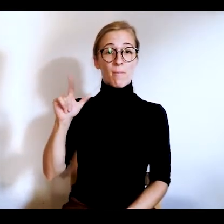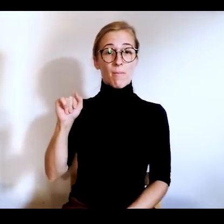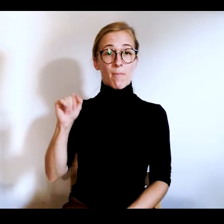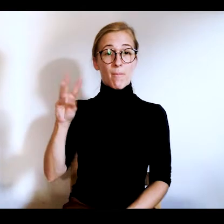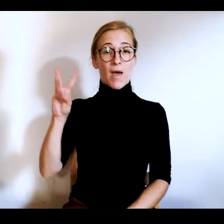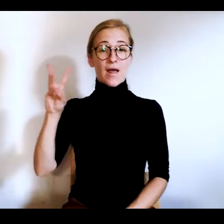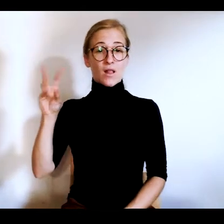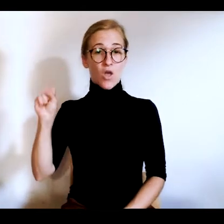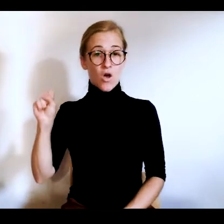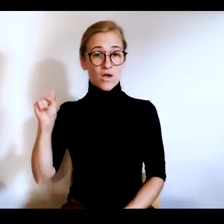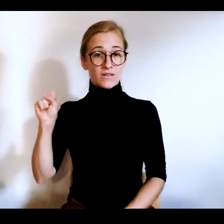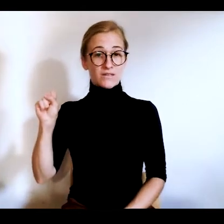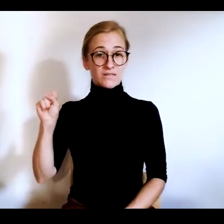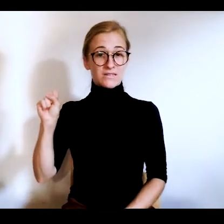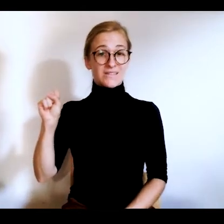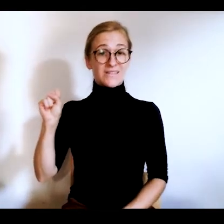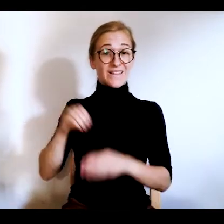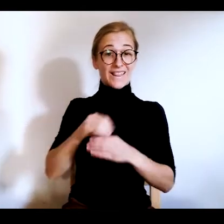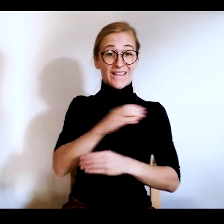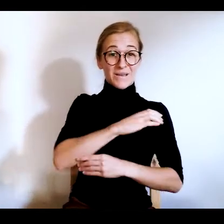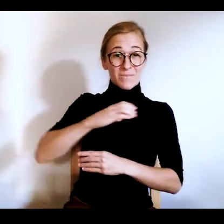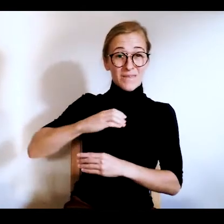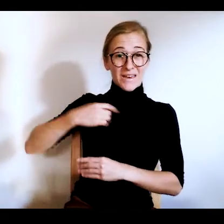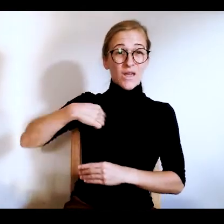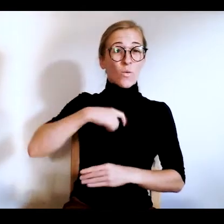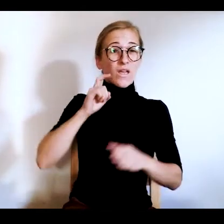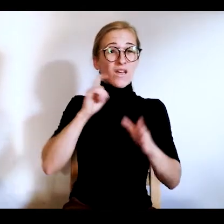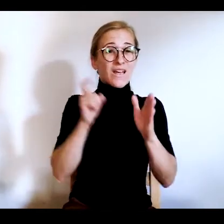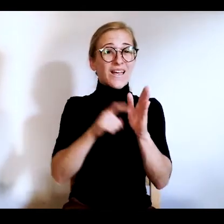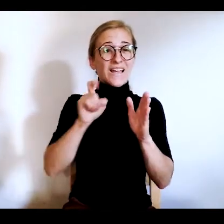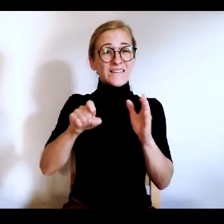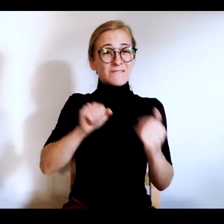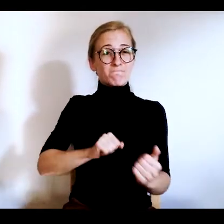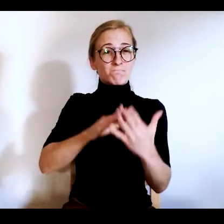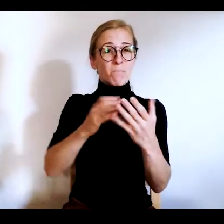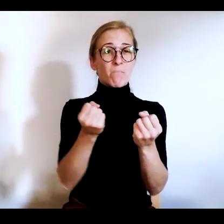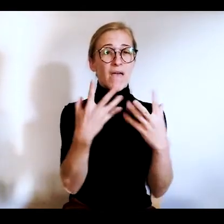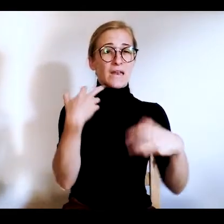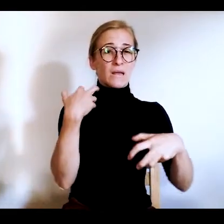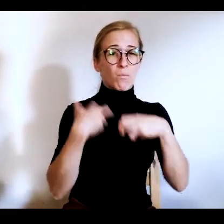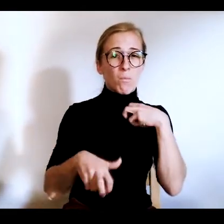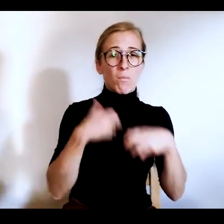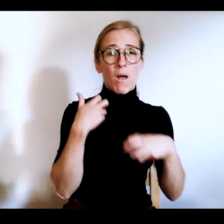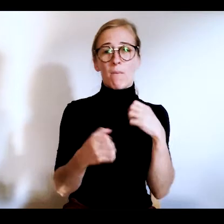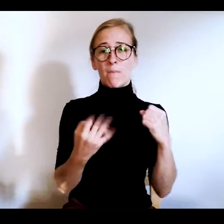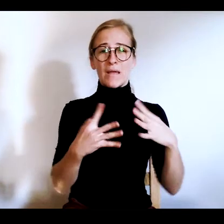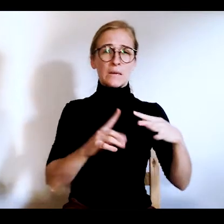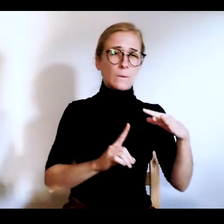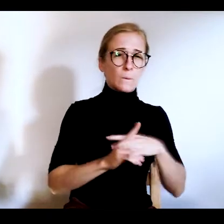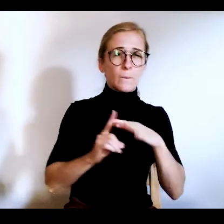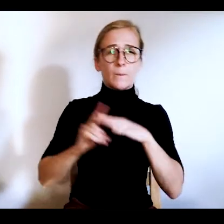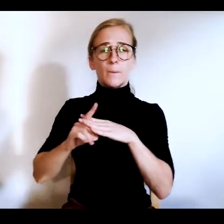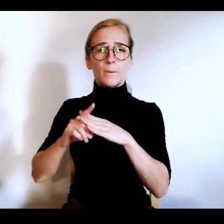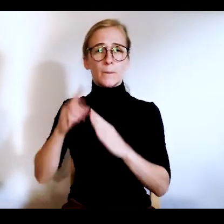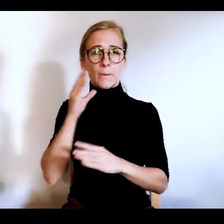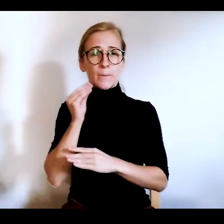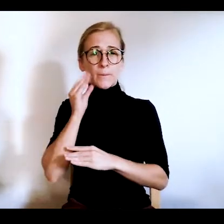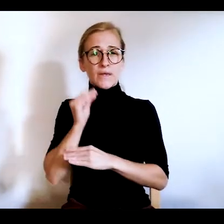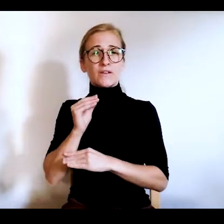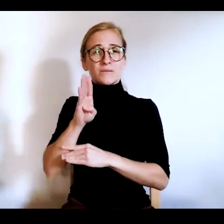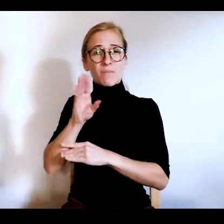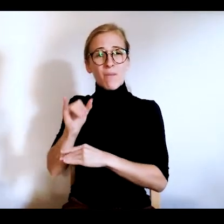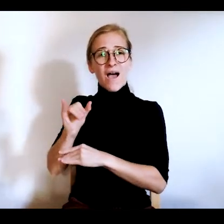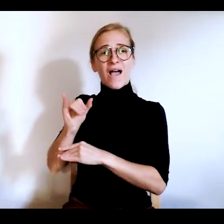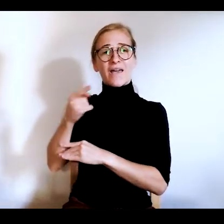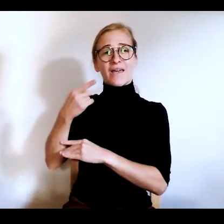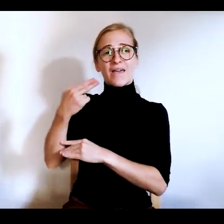the Committee, to address a series of problems that we noticed many Hispanic veterans had.